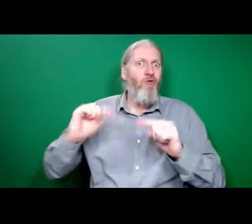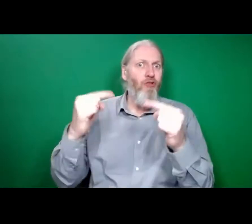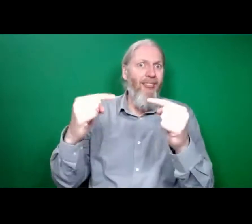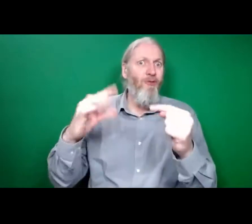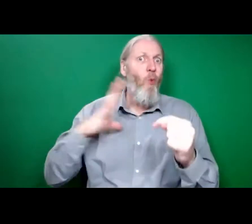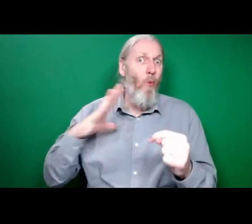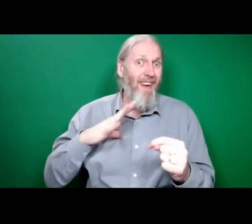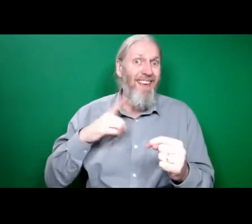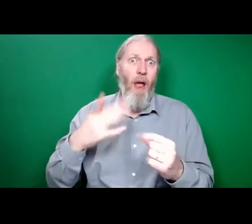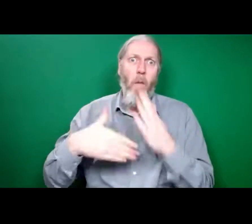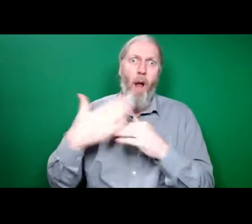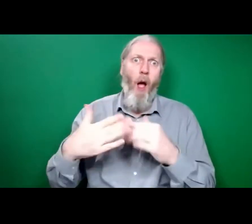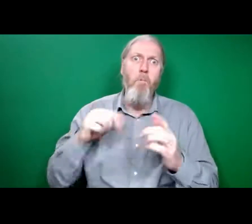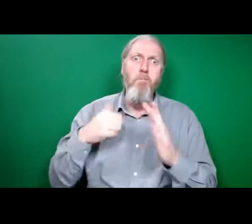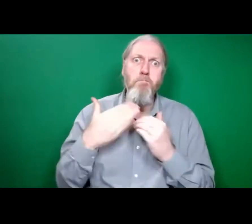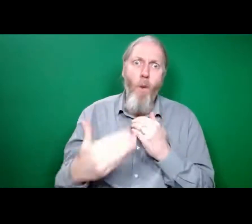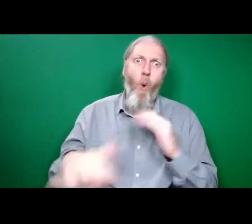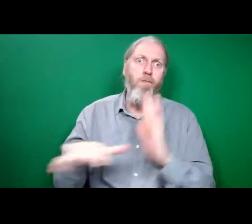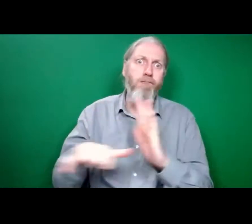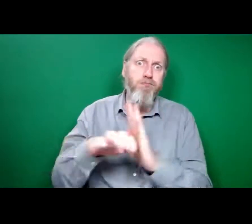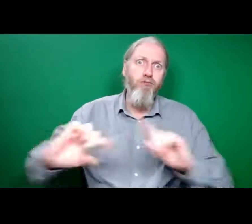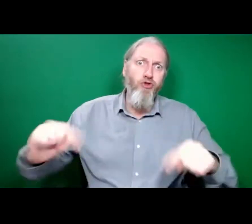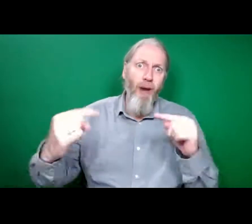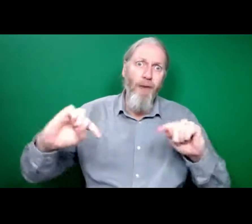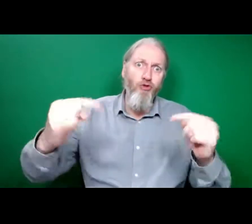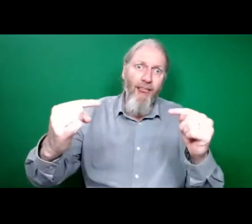Arts Council England and produced by We Made That.